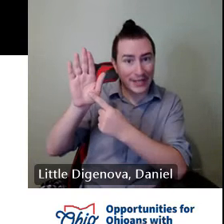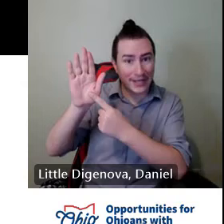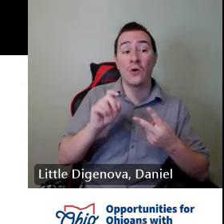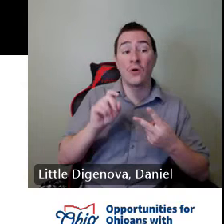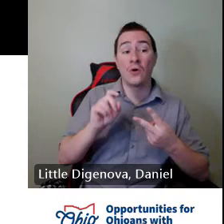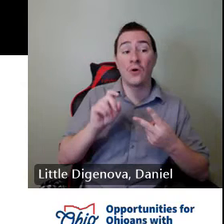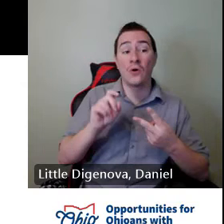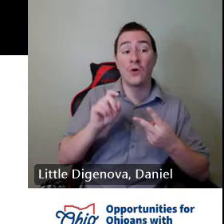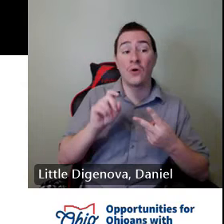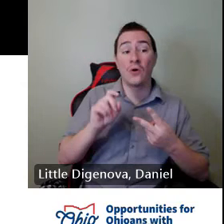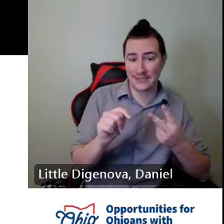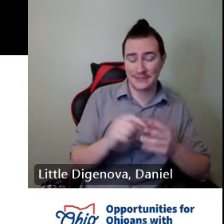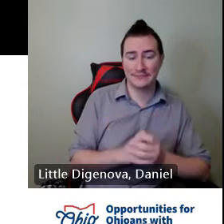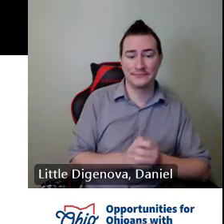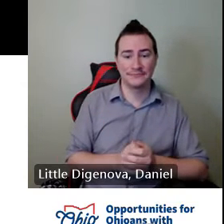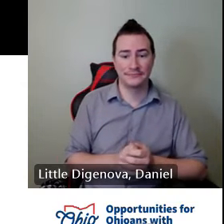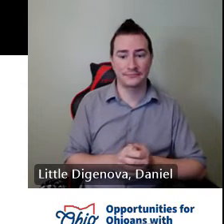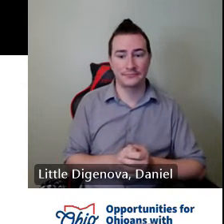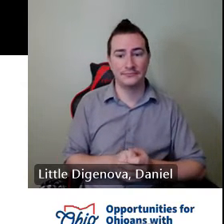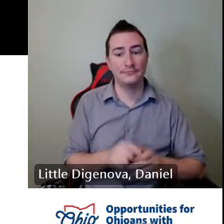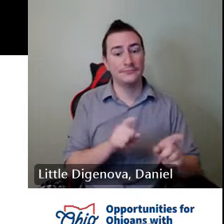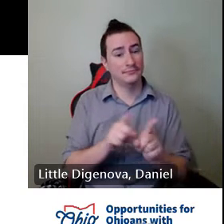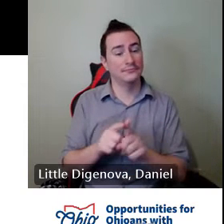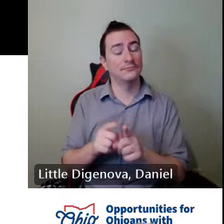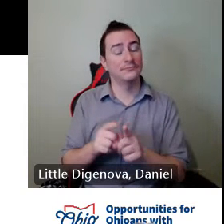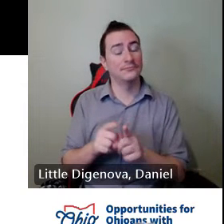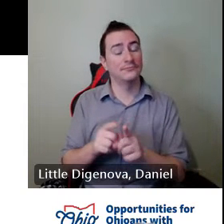pre-submitted questions during the registration process for today's webinar.